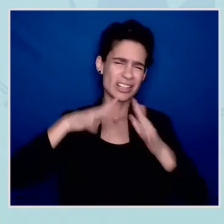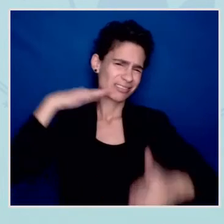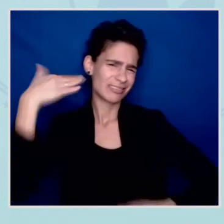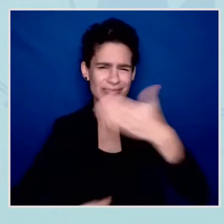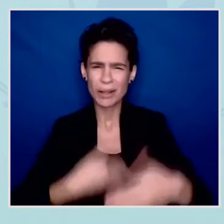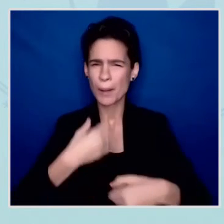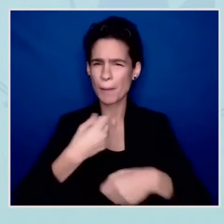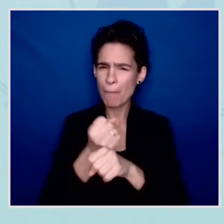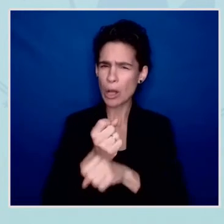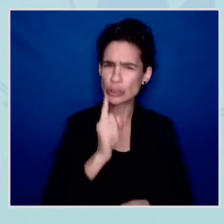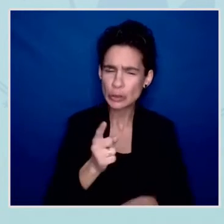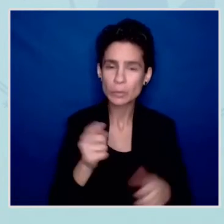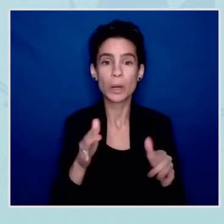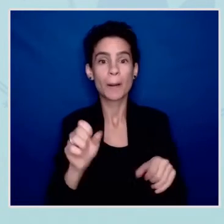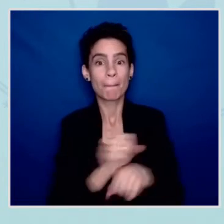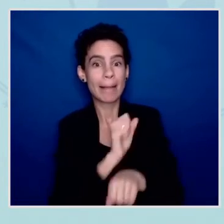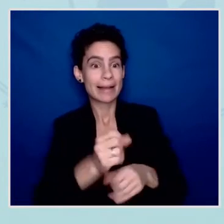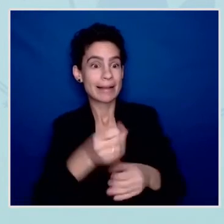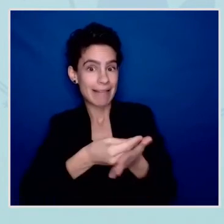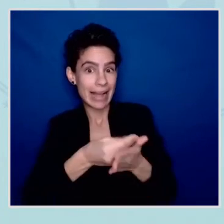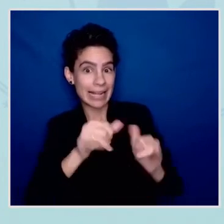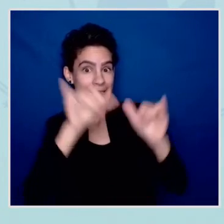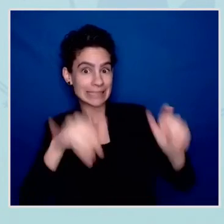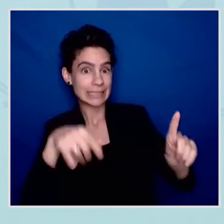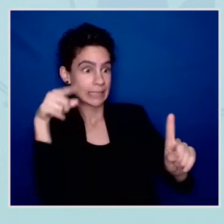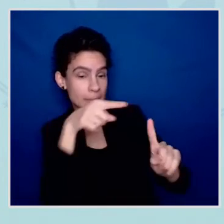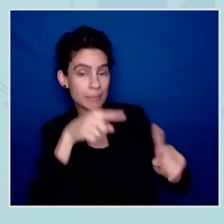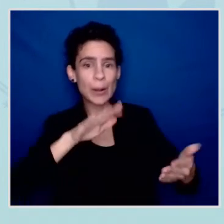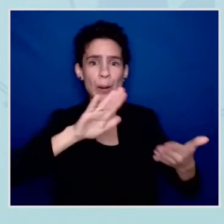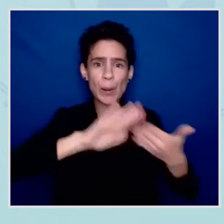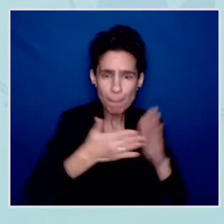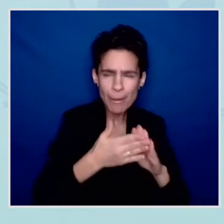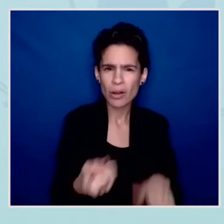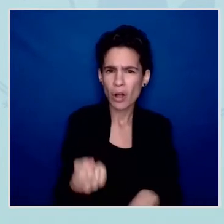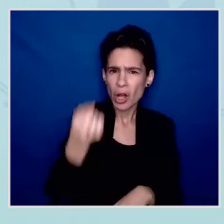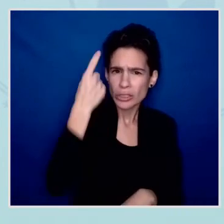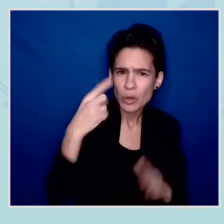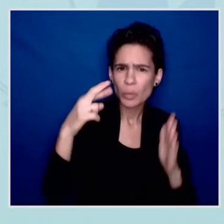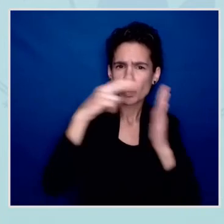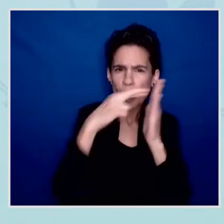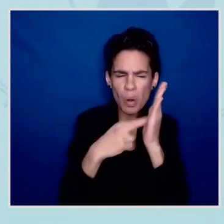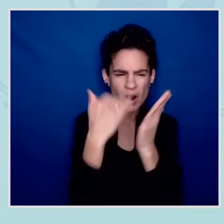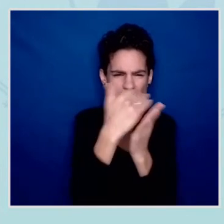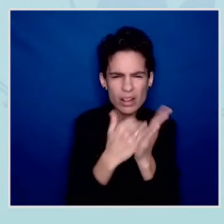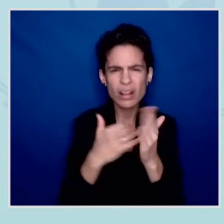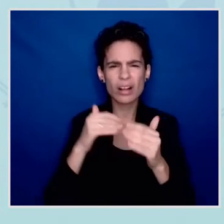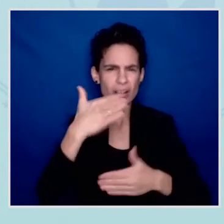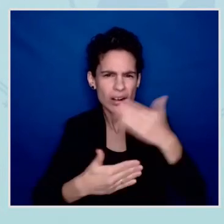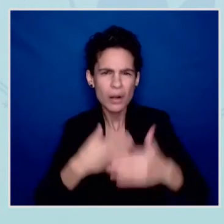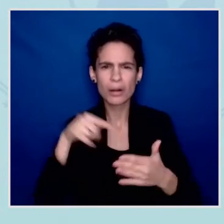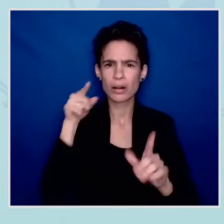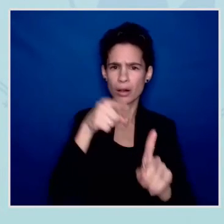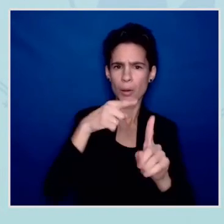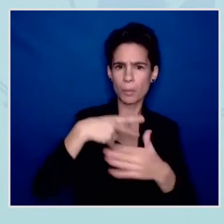SMALL BUSINESSES, FROM DAY ONE,